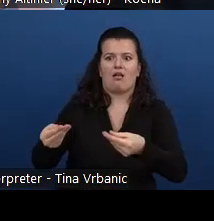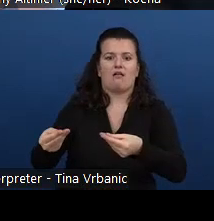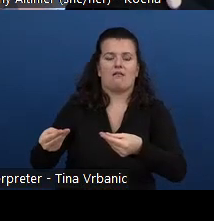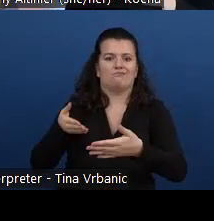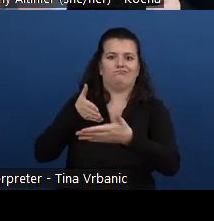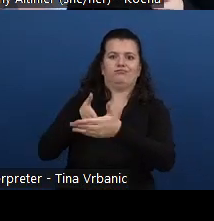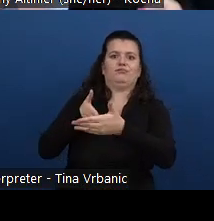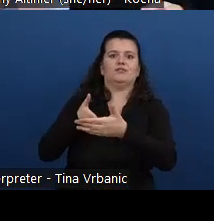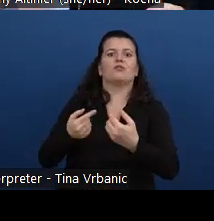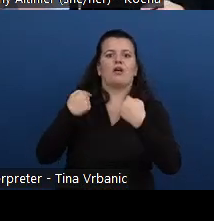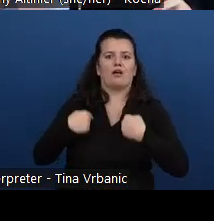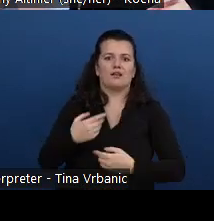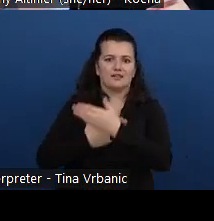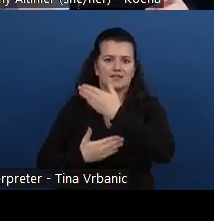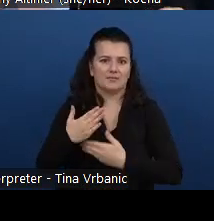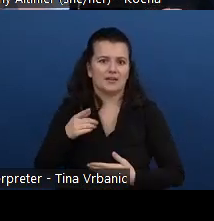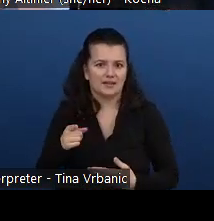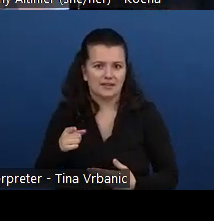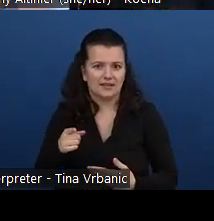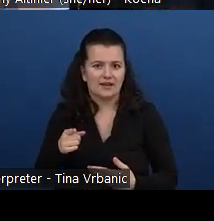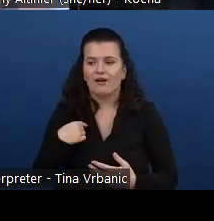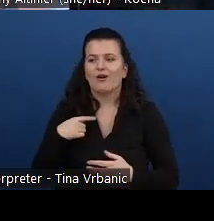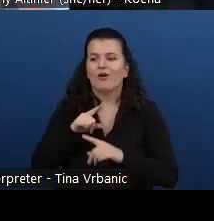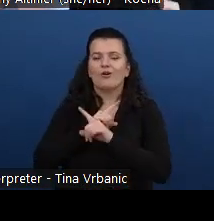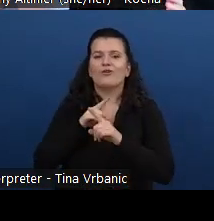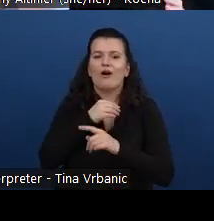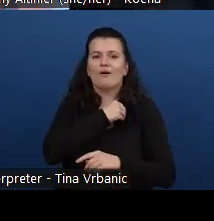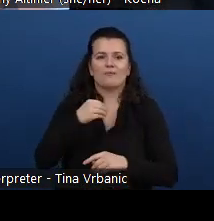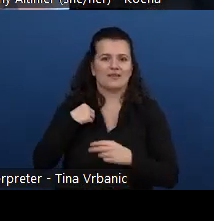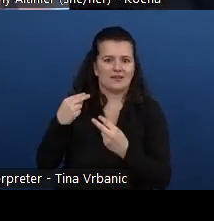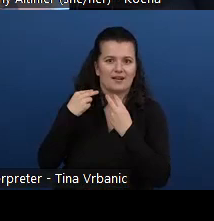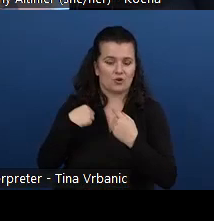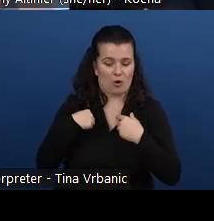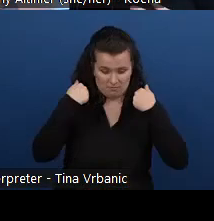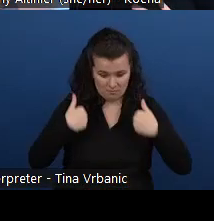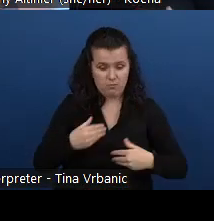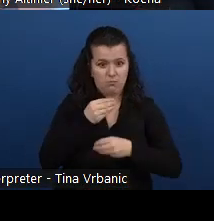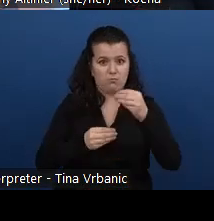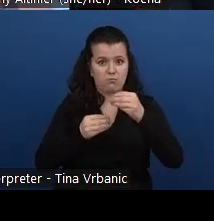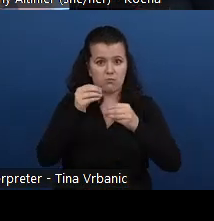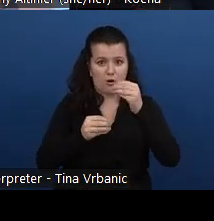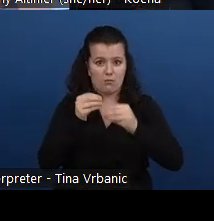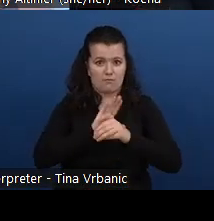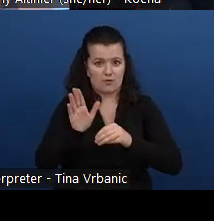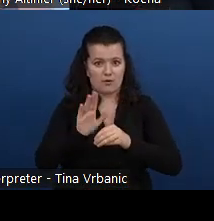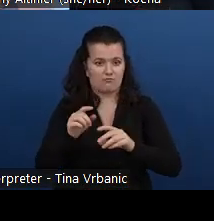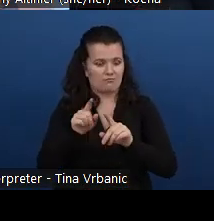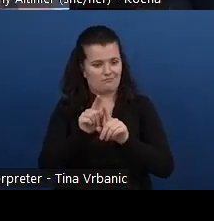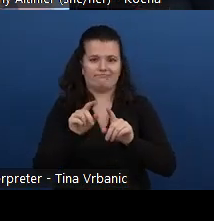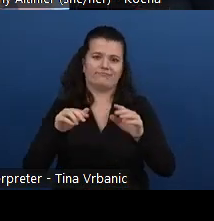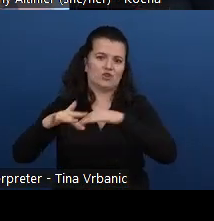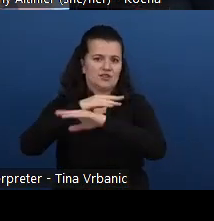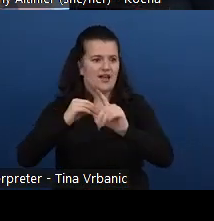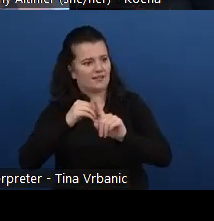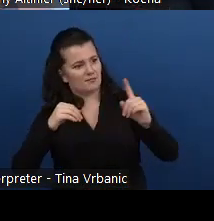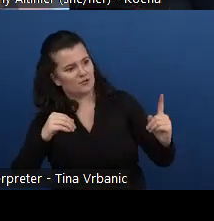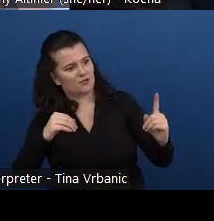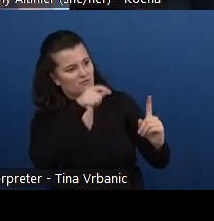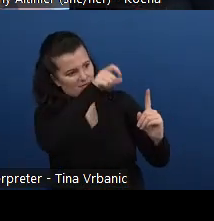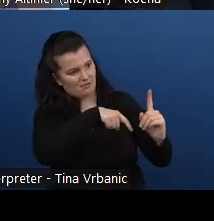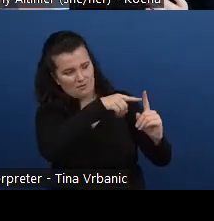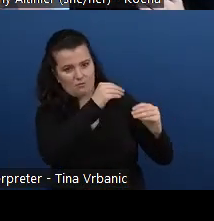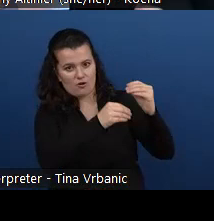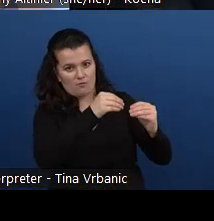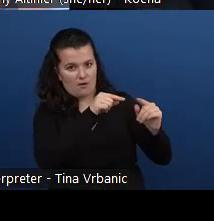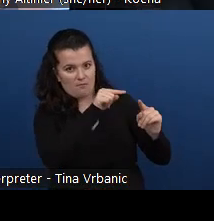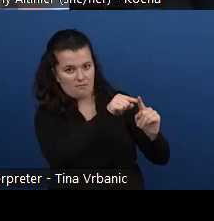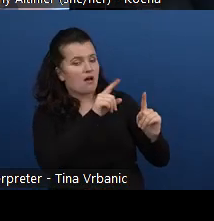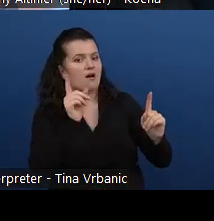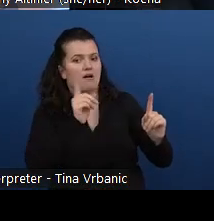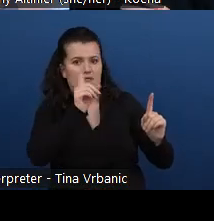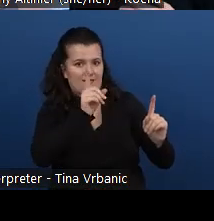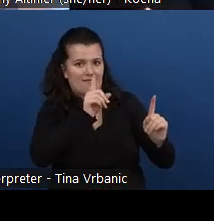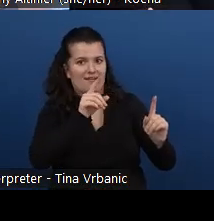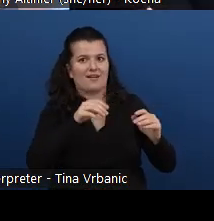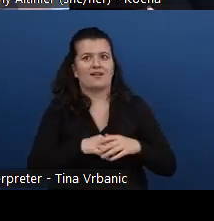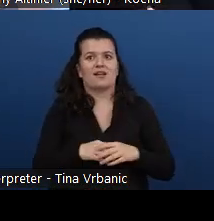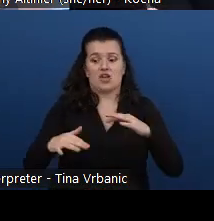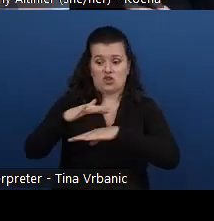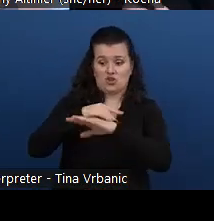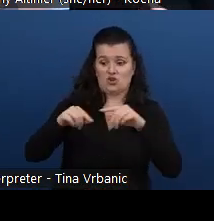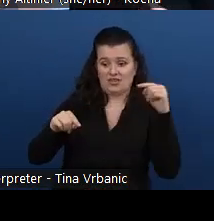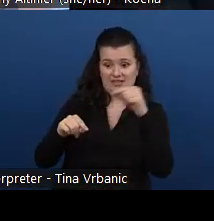So the problem is not the person but is perfect as he or she is, but the society that should